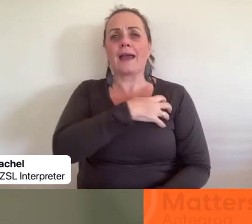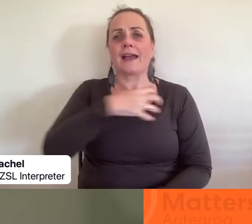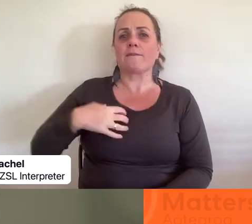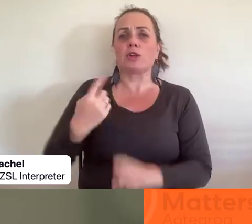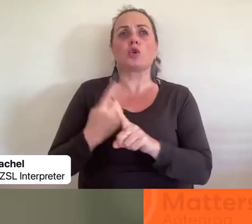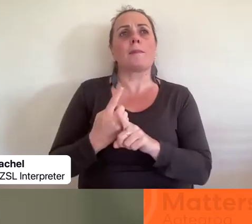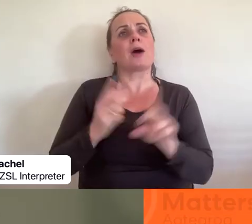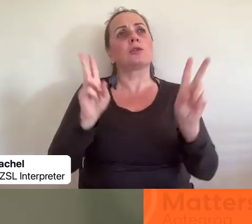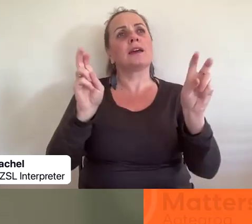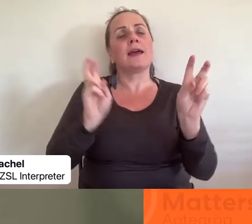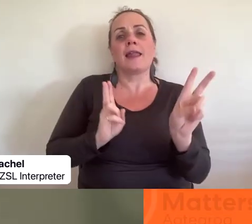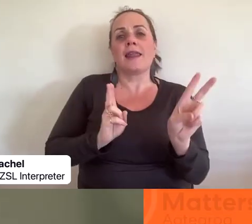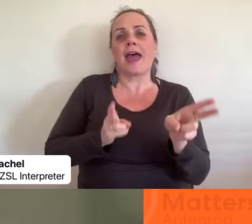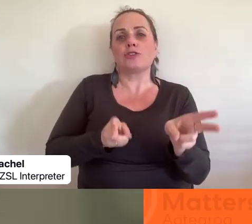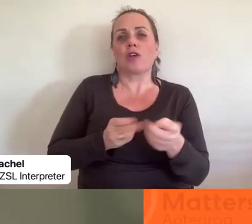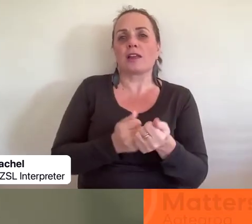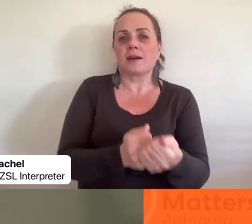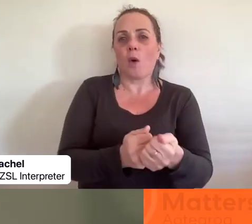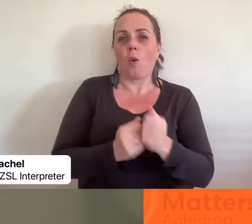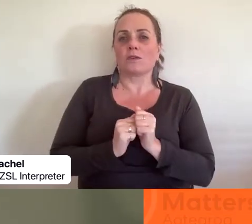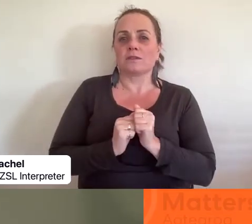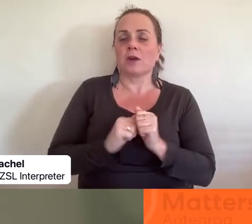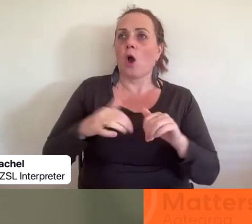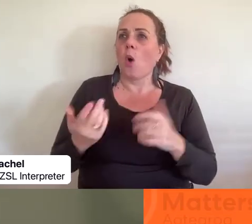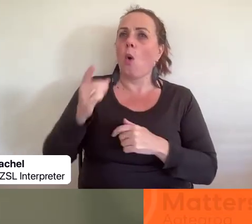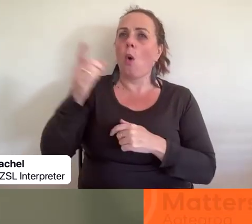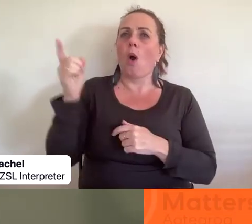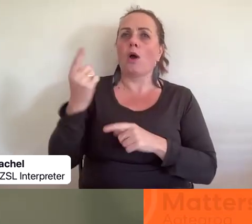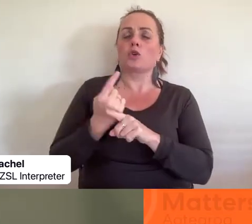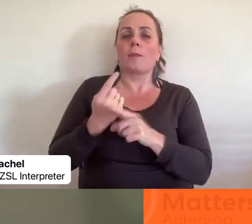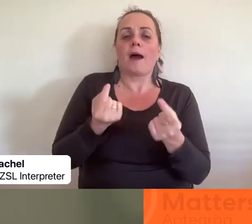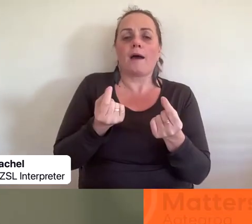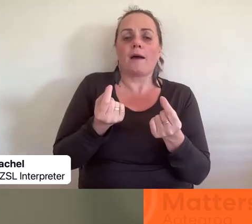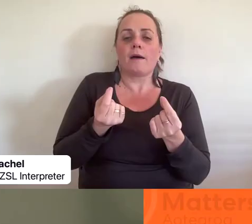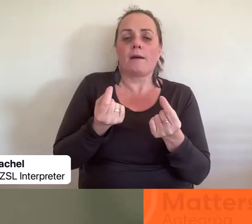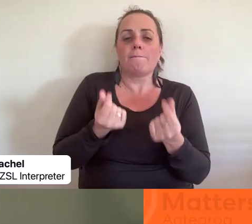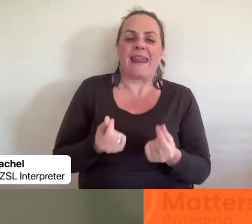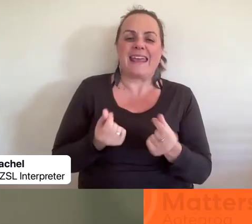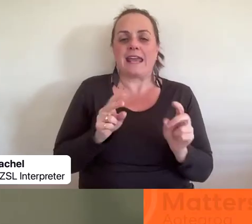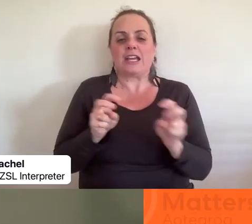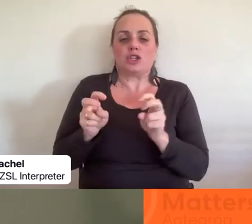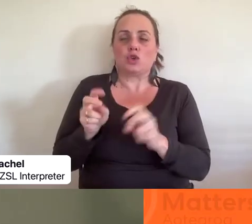when we start to hear them talk about fiscal or monetary issues, we know that they're not